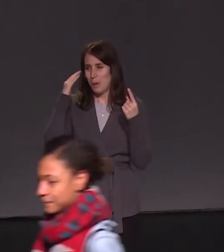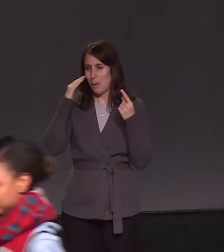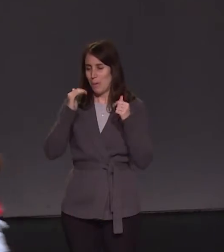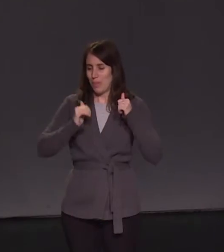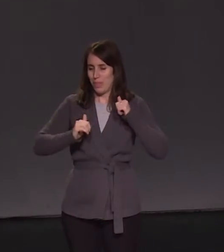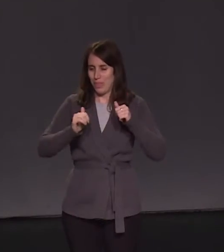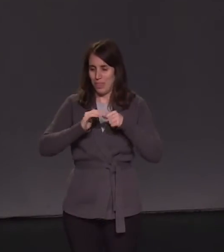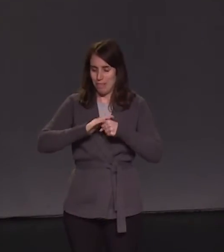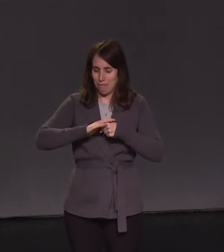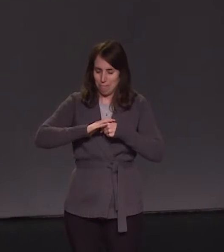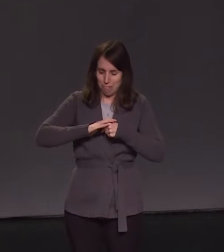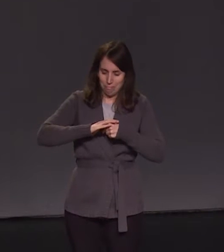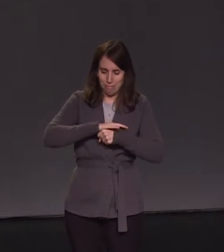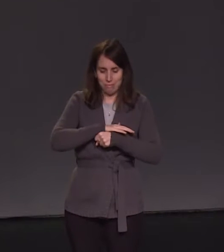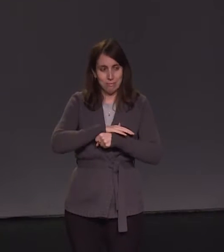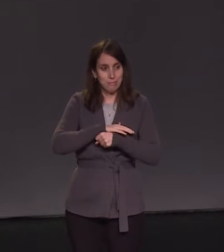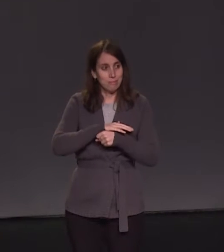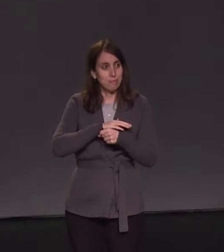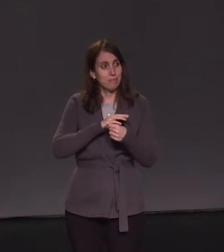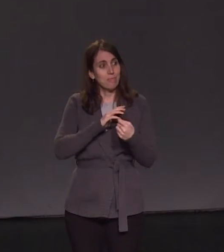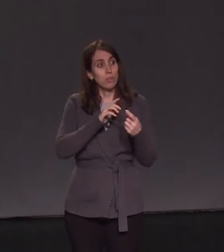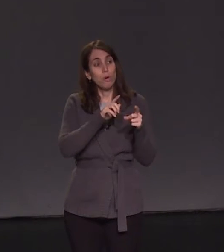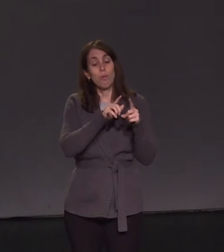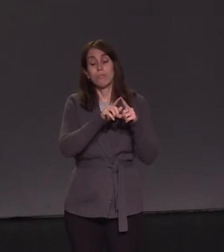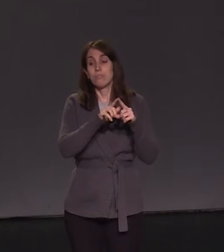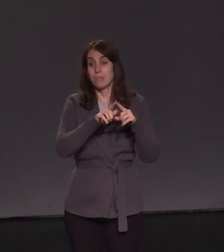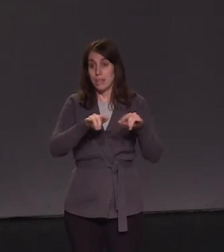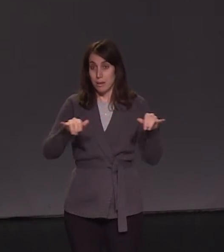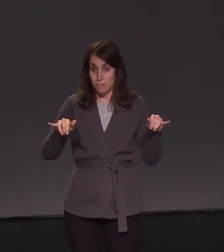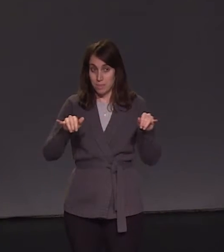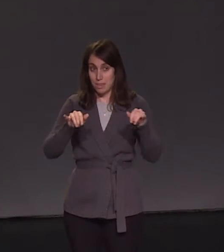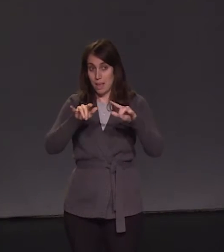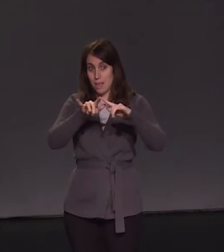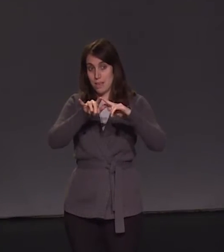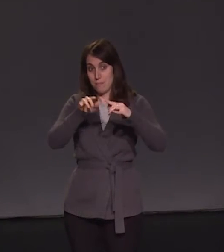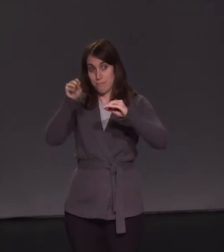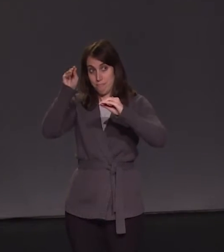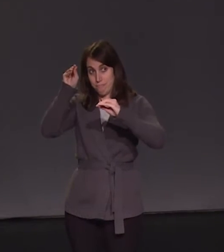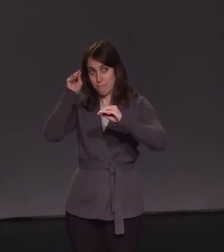To accommodate overflow, we are simulcasting this session in studio B.